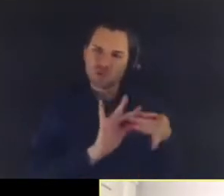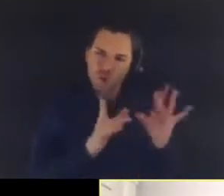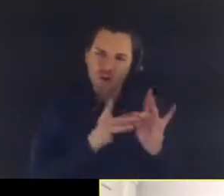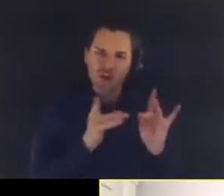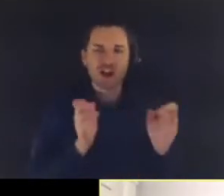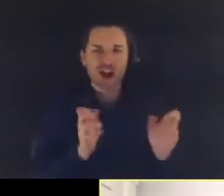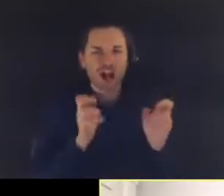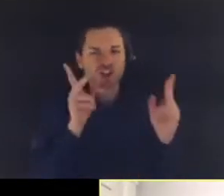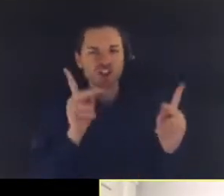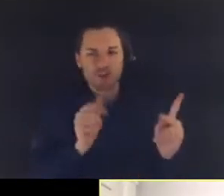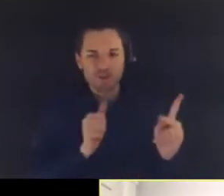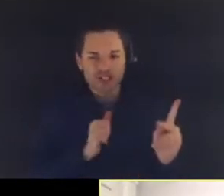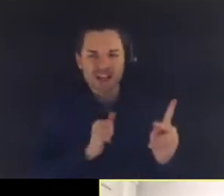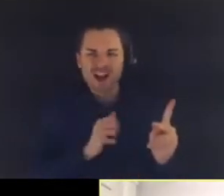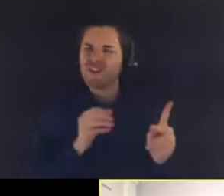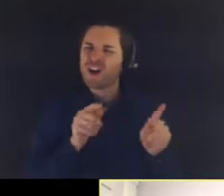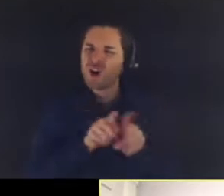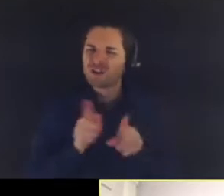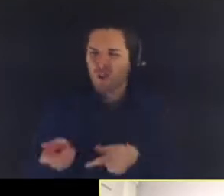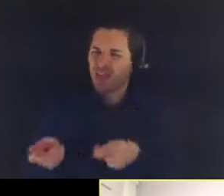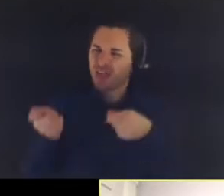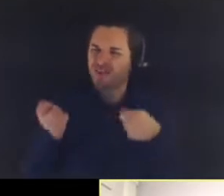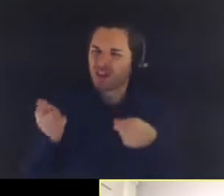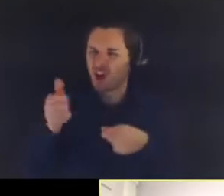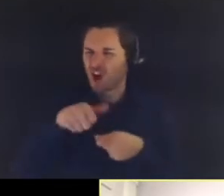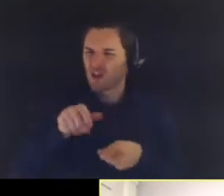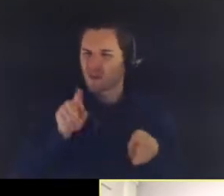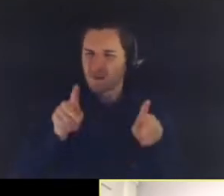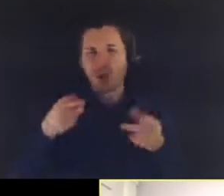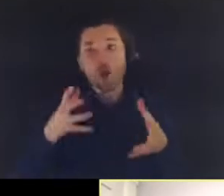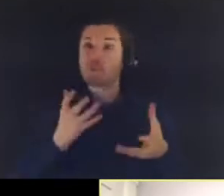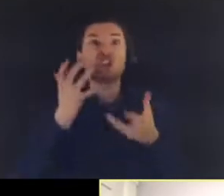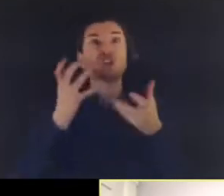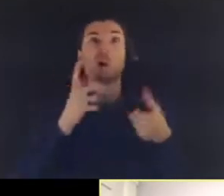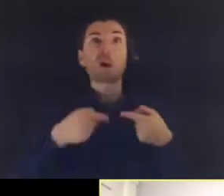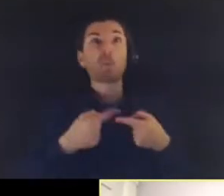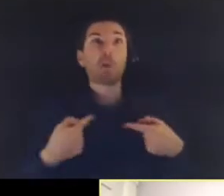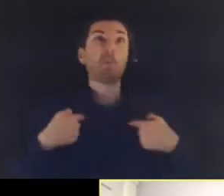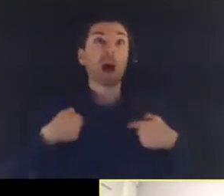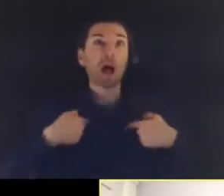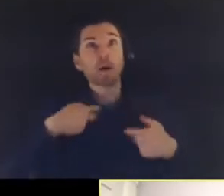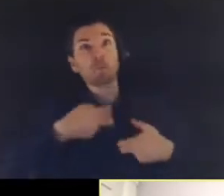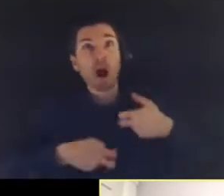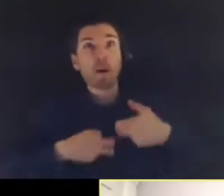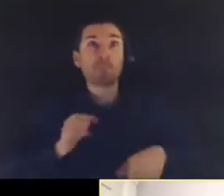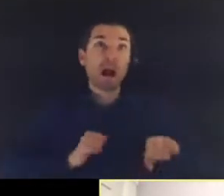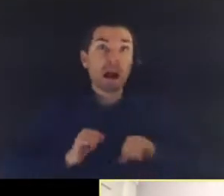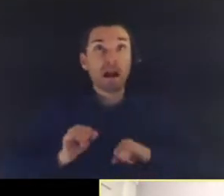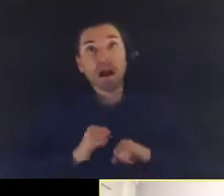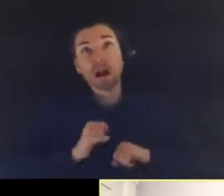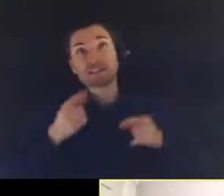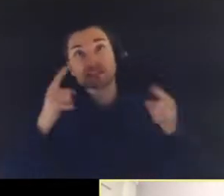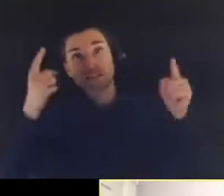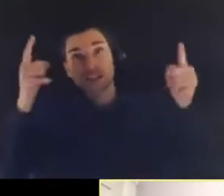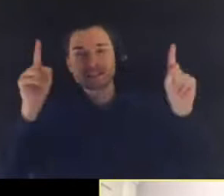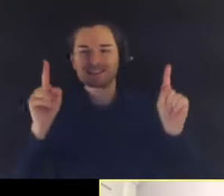I don t want to just be talking about my problems or successes when others have different opportunities